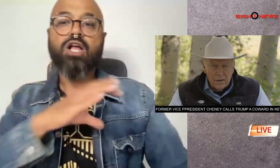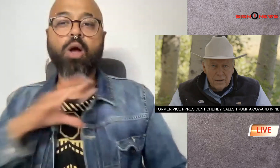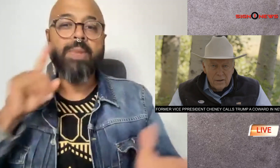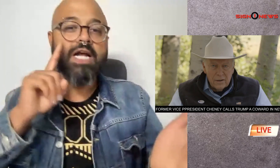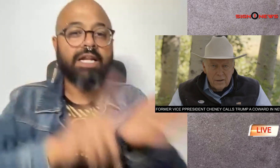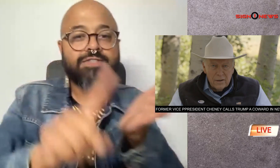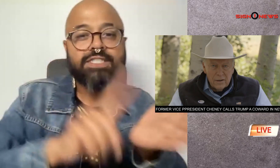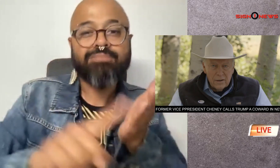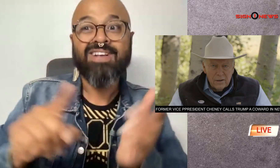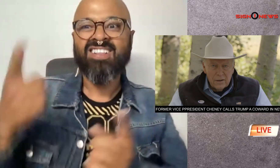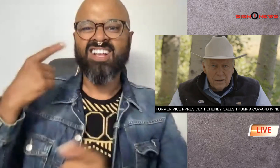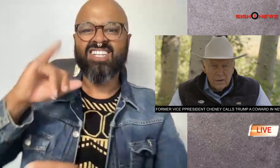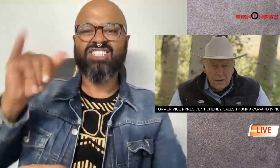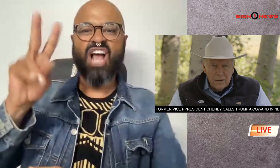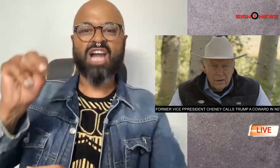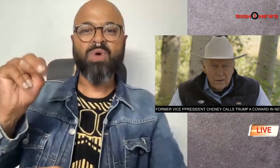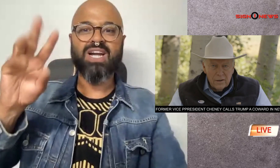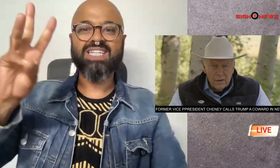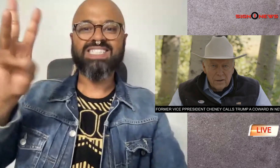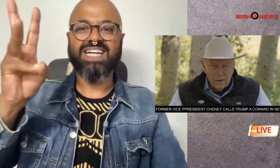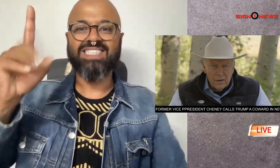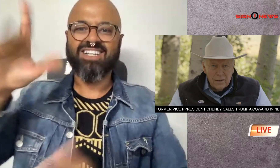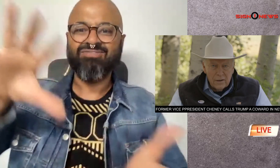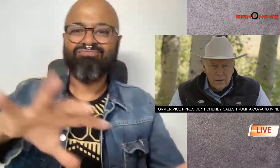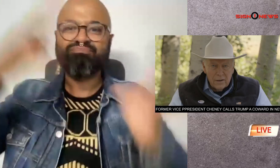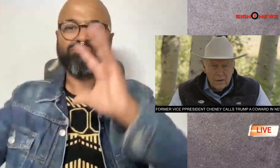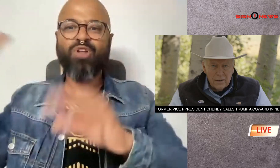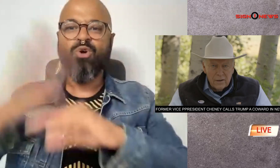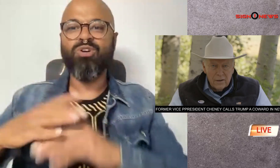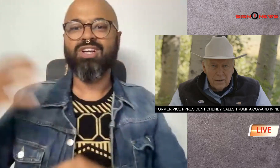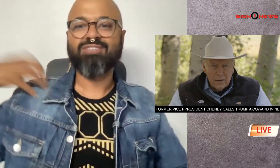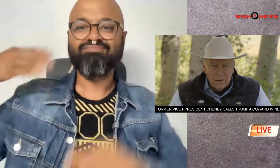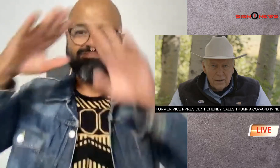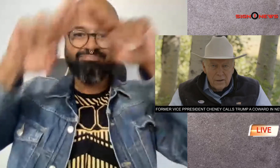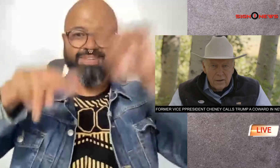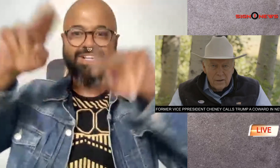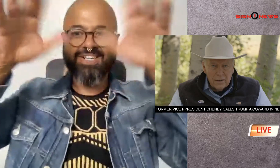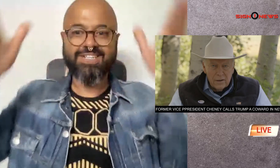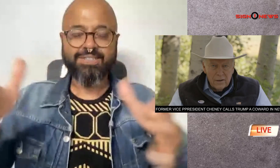she is the vice chair of the House select committee investigating the January 6